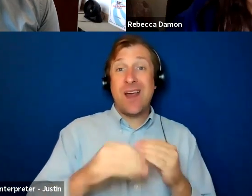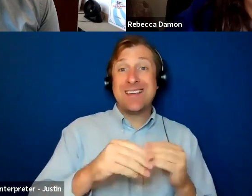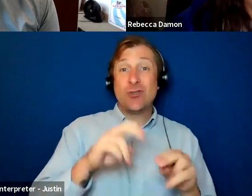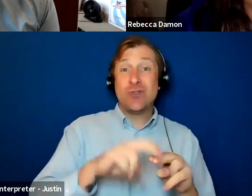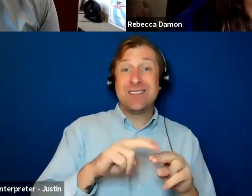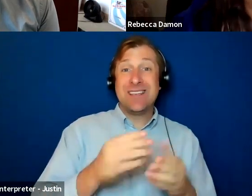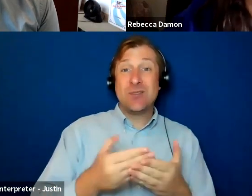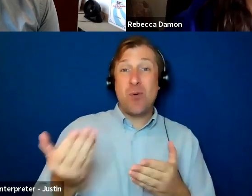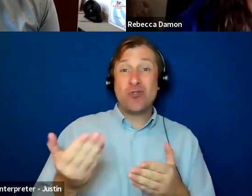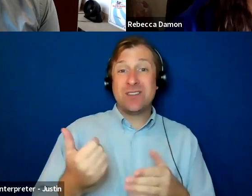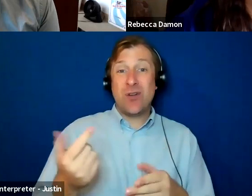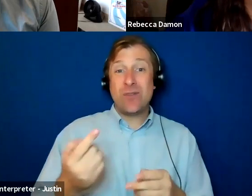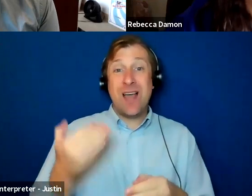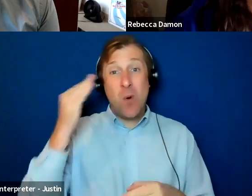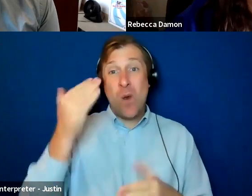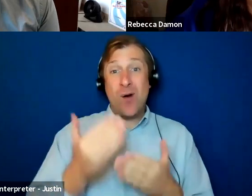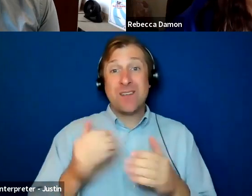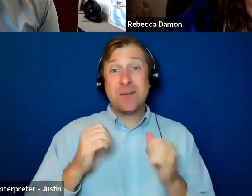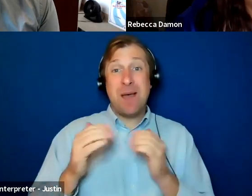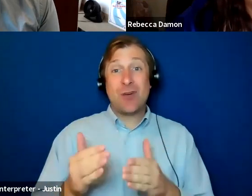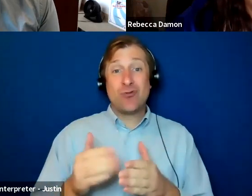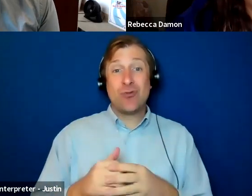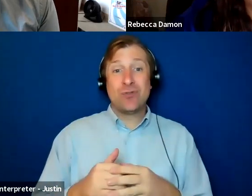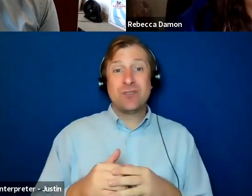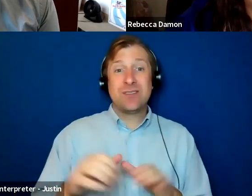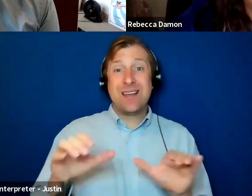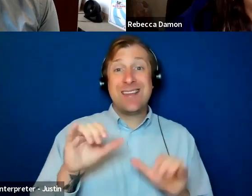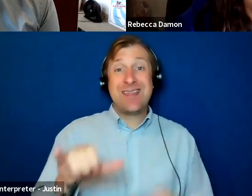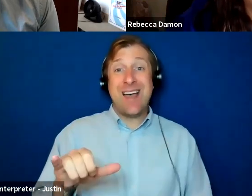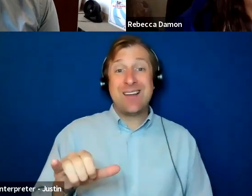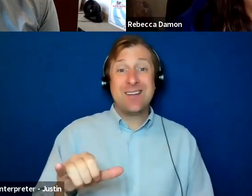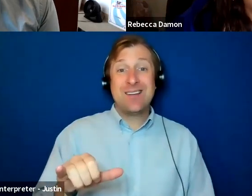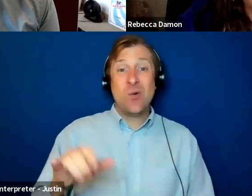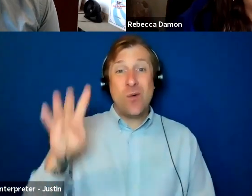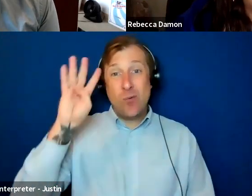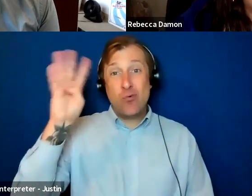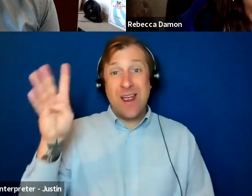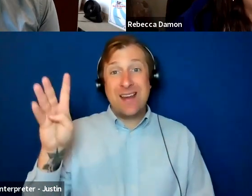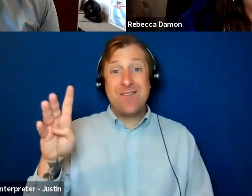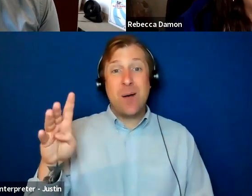I'm aware of some actors having done that, where they're being creative about their bubbles.